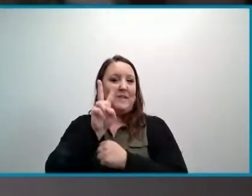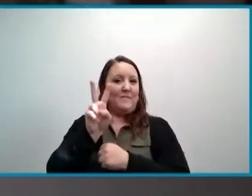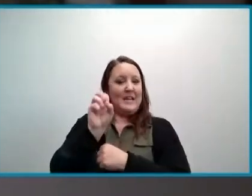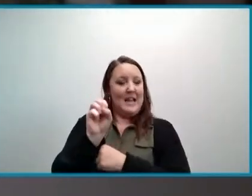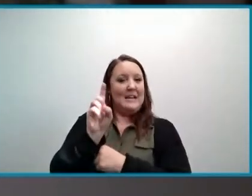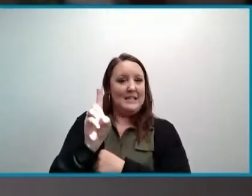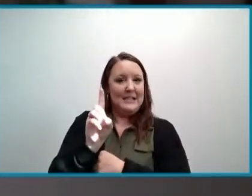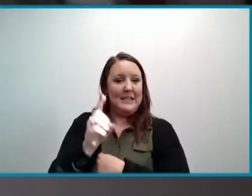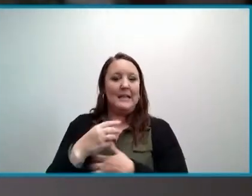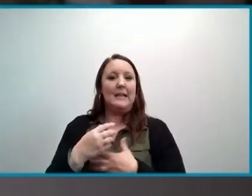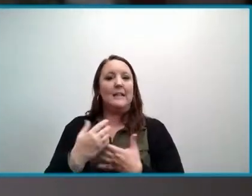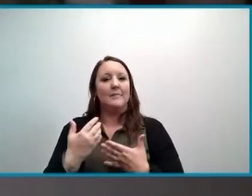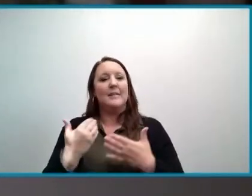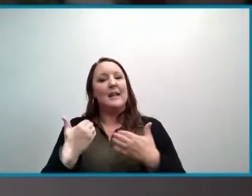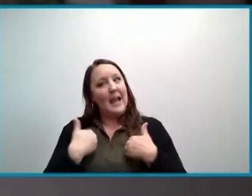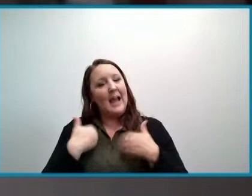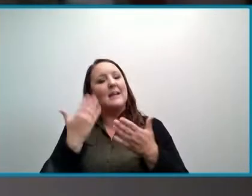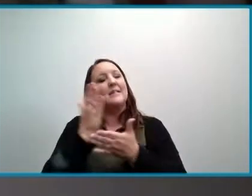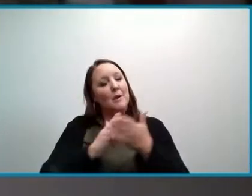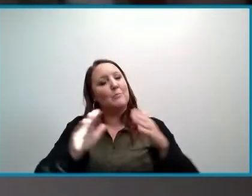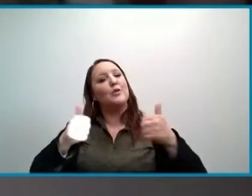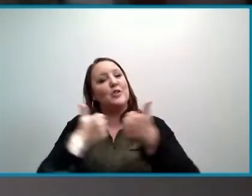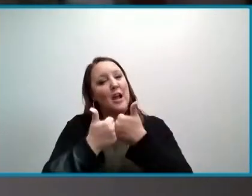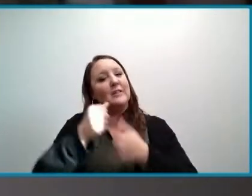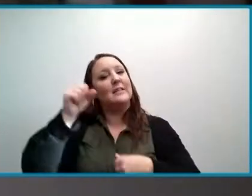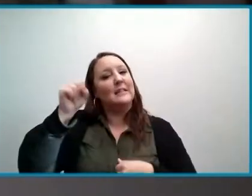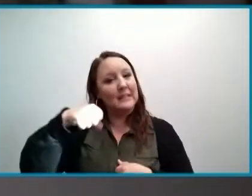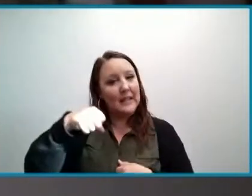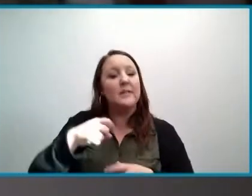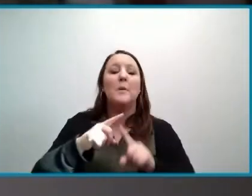some challenges there. But this is,